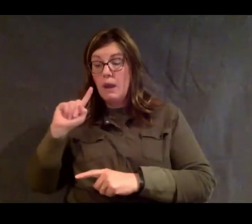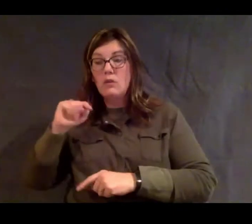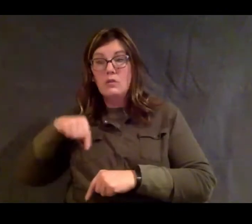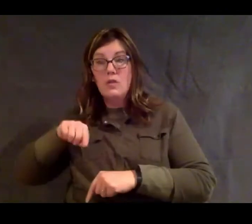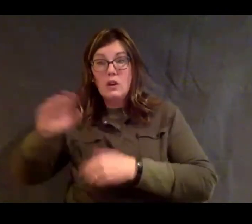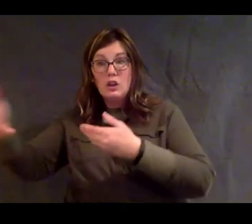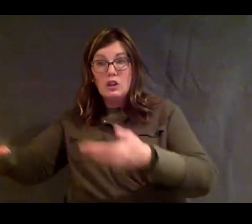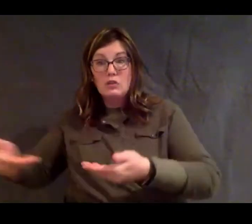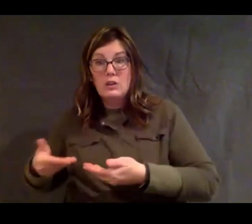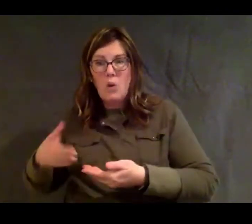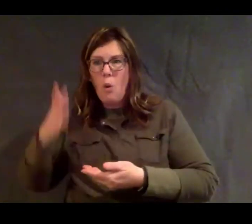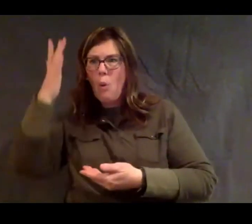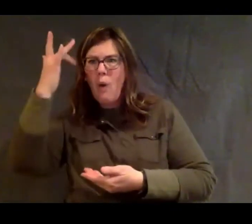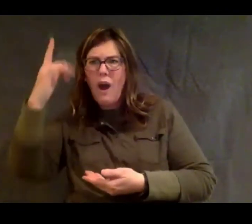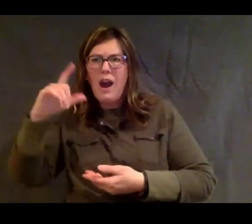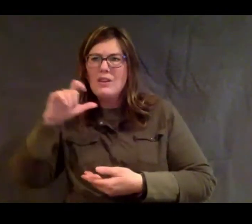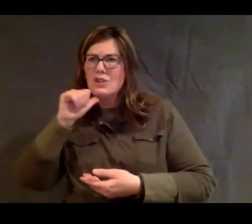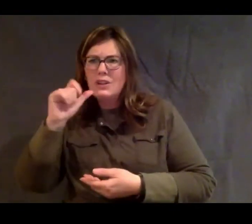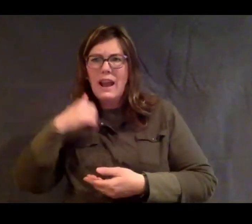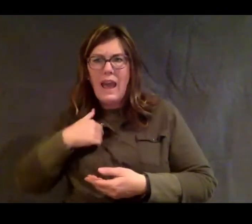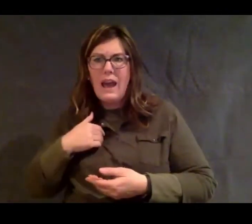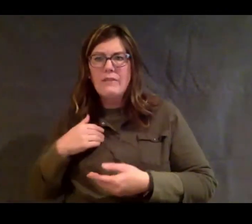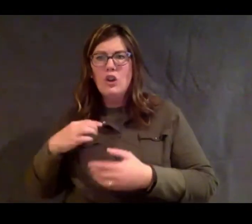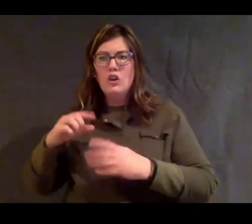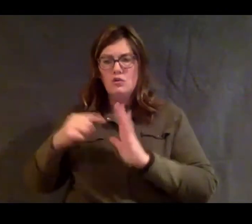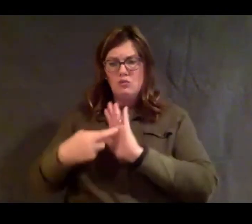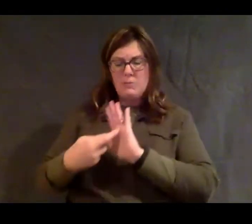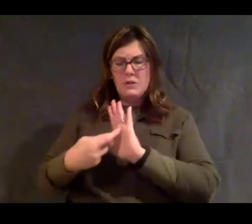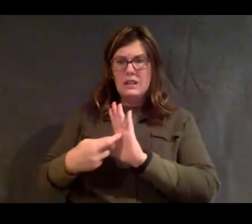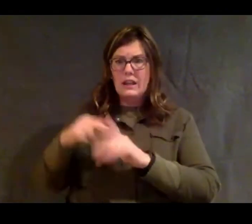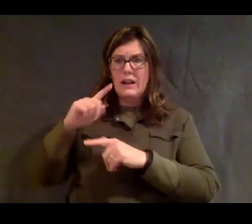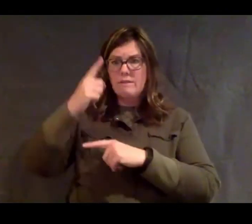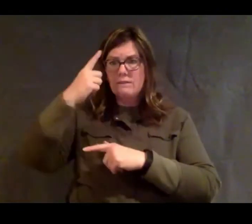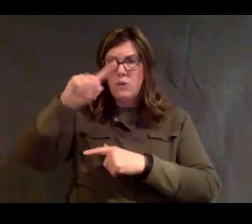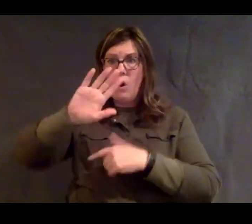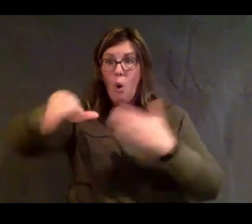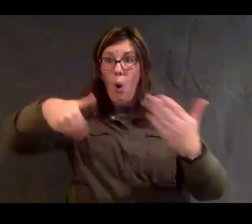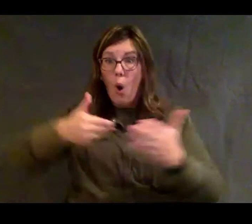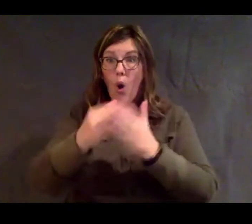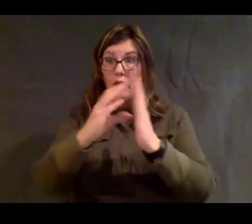have representation on student government from all of the student groups and support each other